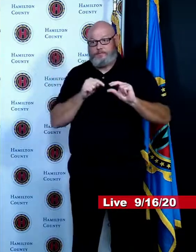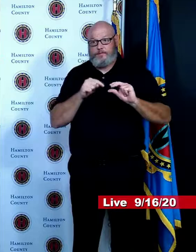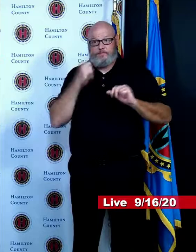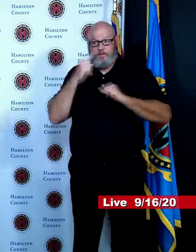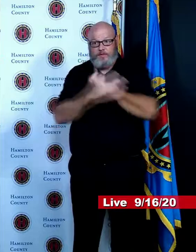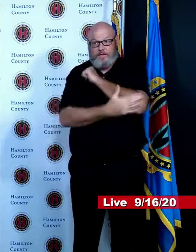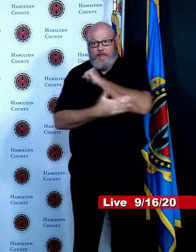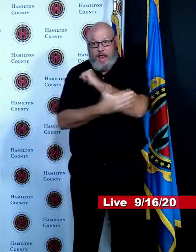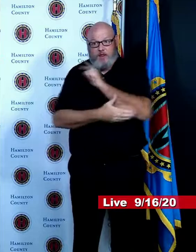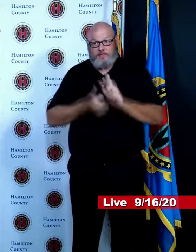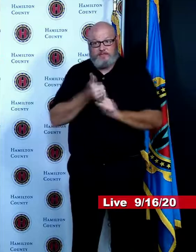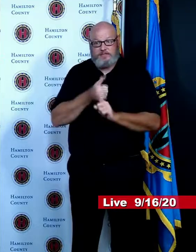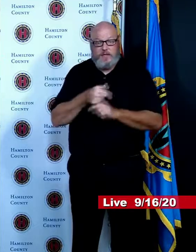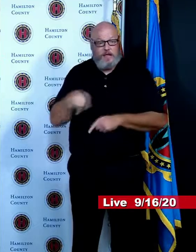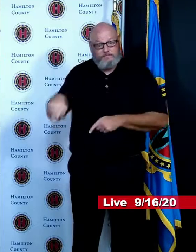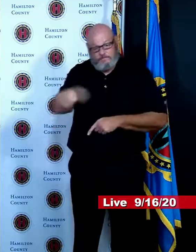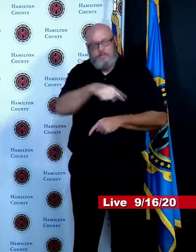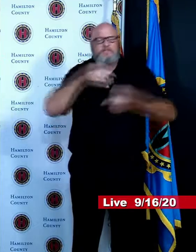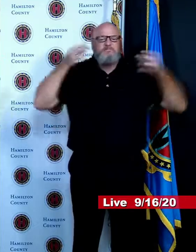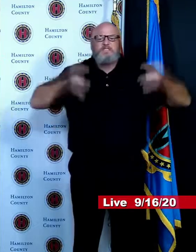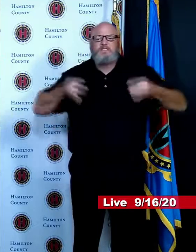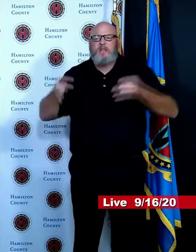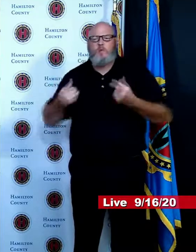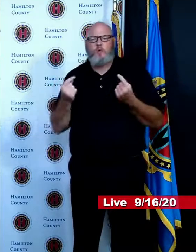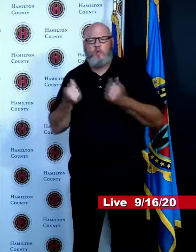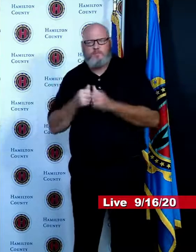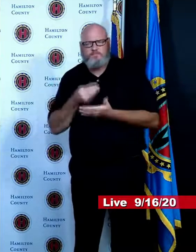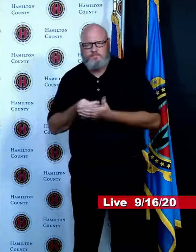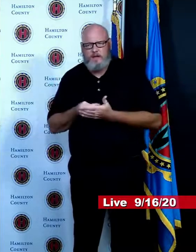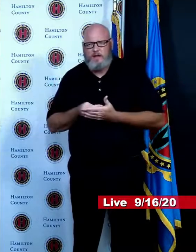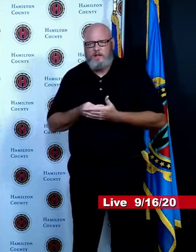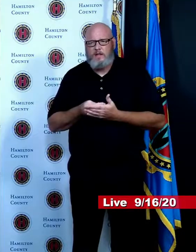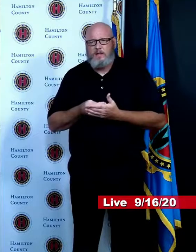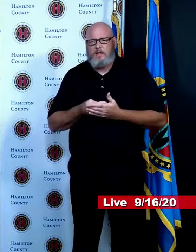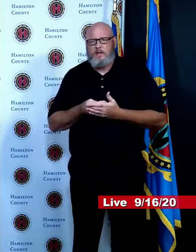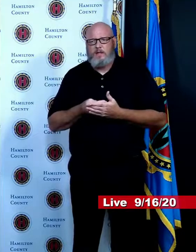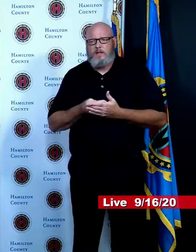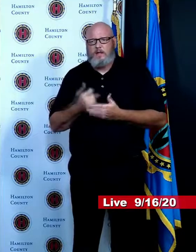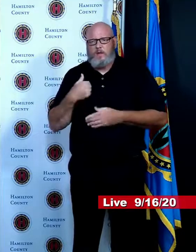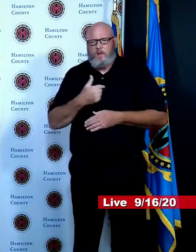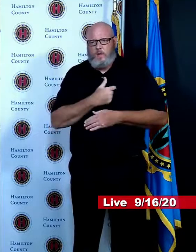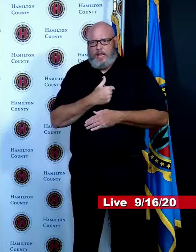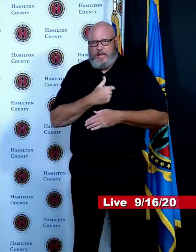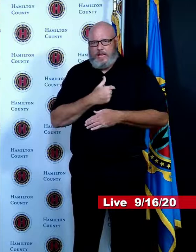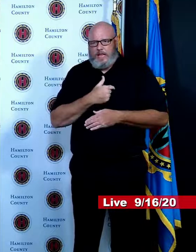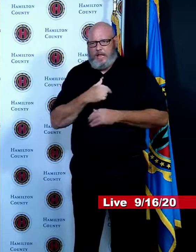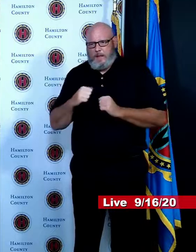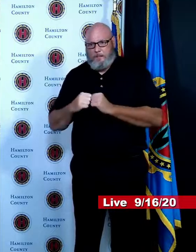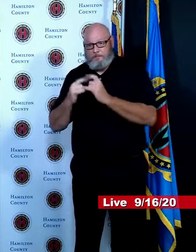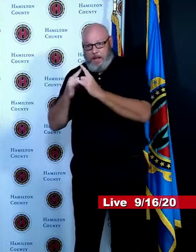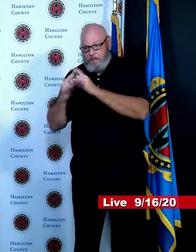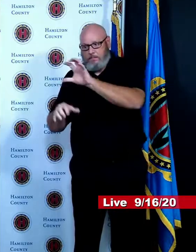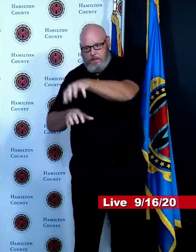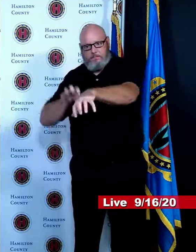a unique and good thing that we do and so a pop-up site anyone you don't need an appointment you don't need a referral